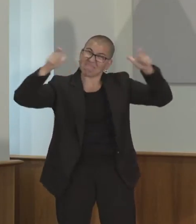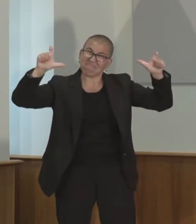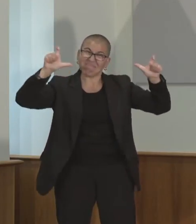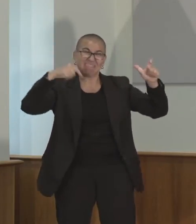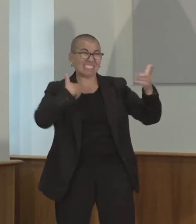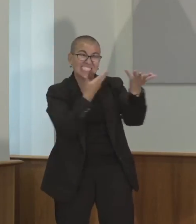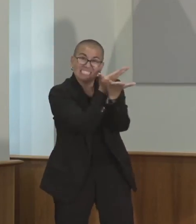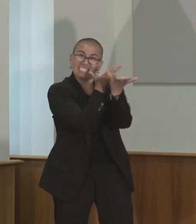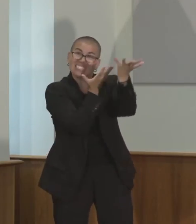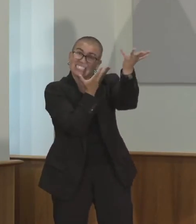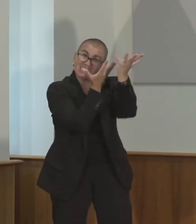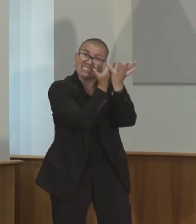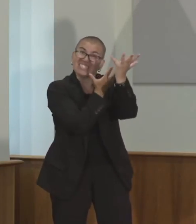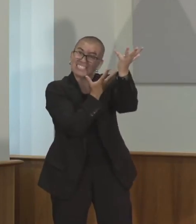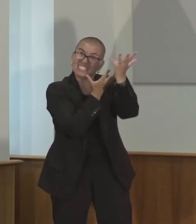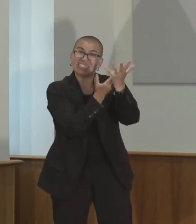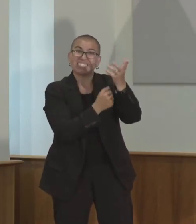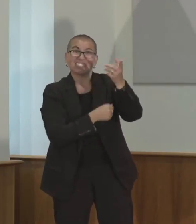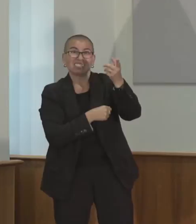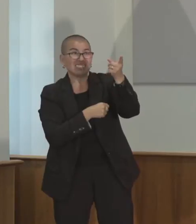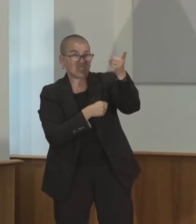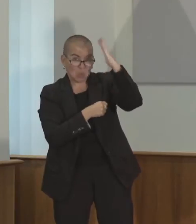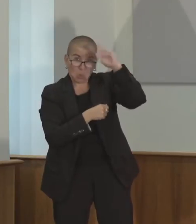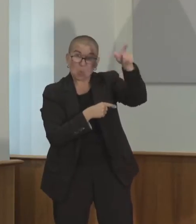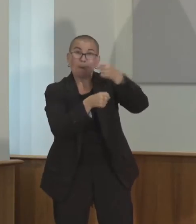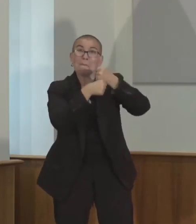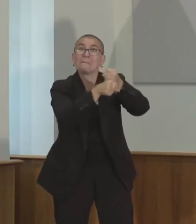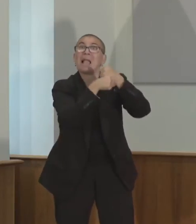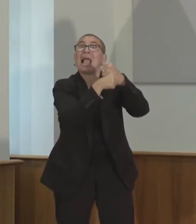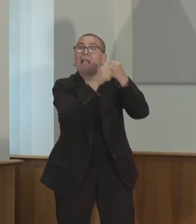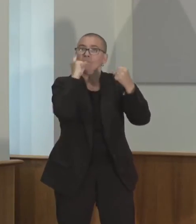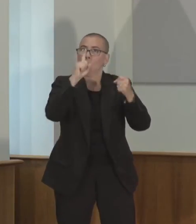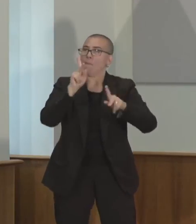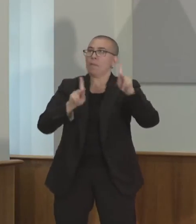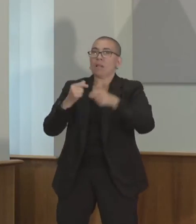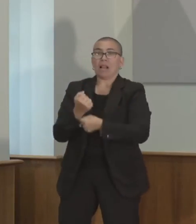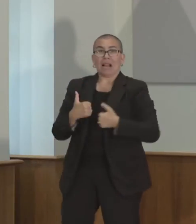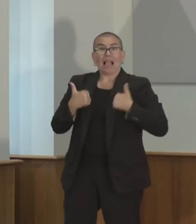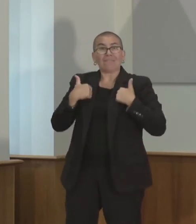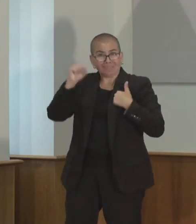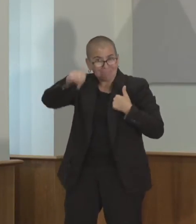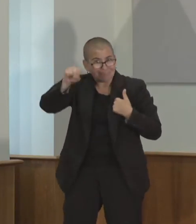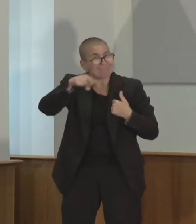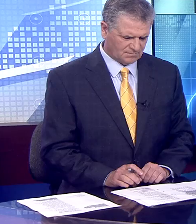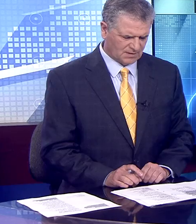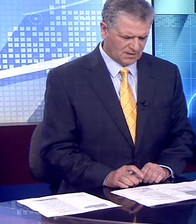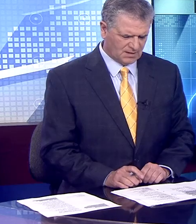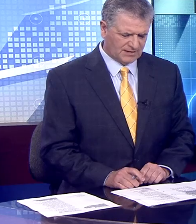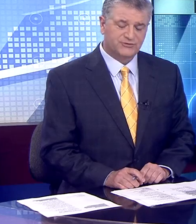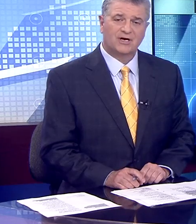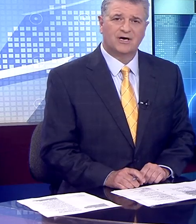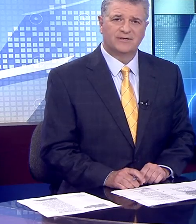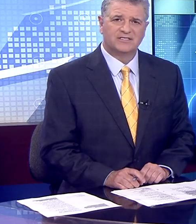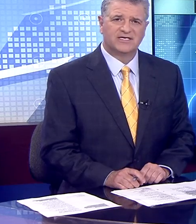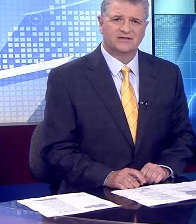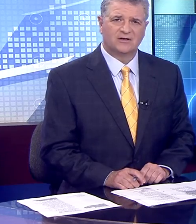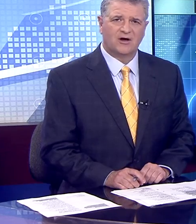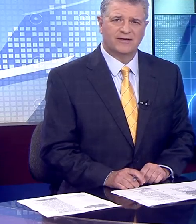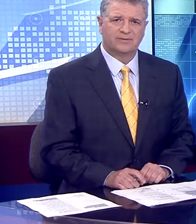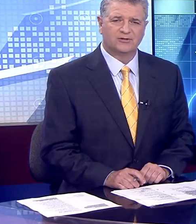HAVE THAT AFFORDABILITY BUT I USED TO SAY TO THEM WELL AT LEAST YOU'RE NOT TOBACCO....TODAY THEY ENTERED THE REALM OF TOBACCO.." THE DRUG COMPANIES SAY THE LAW